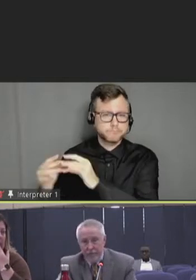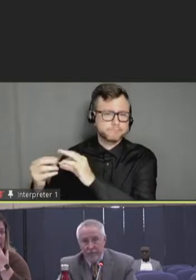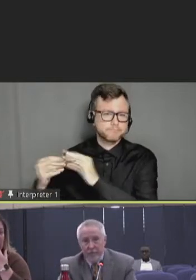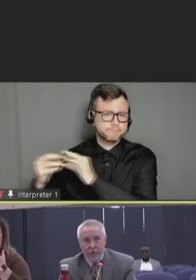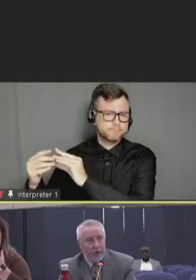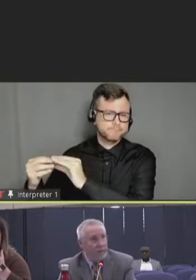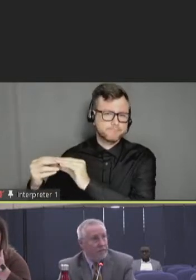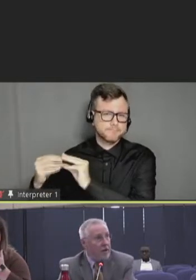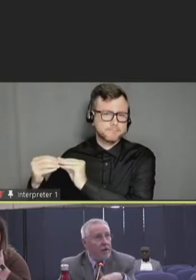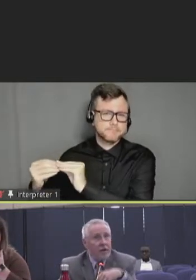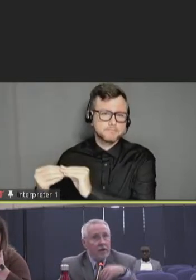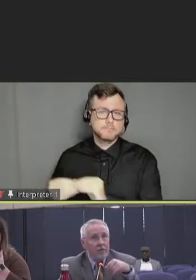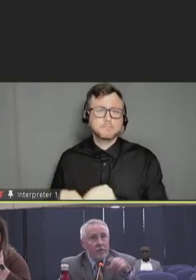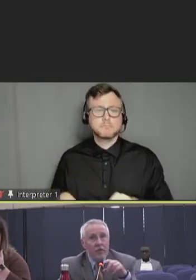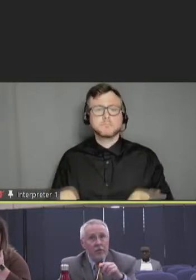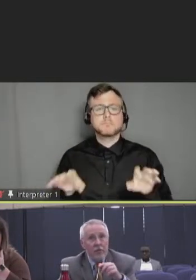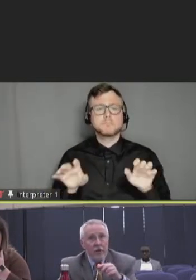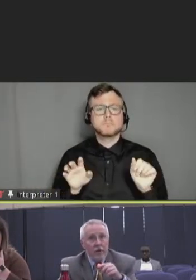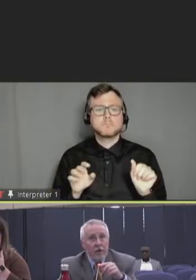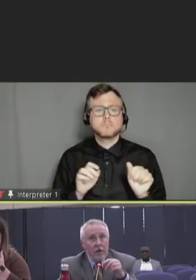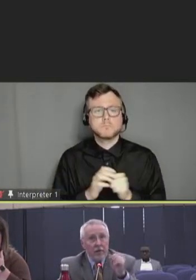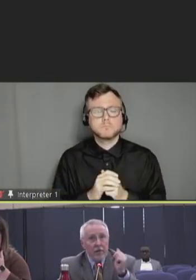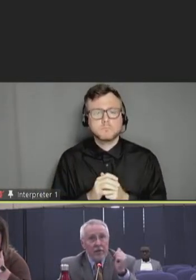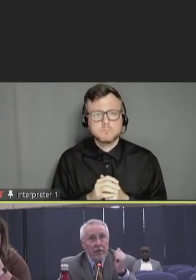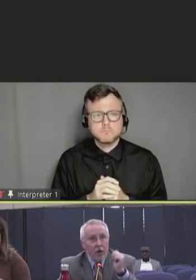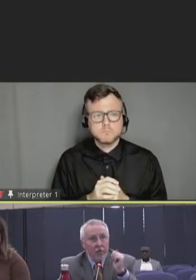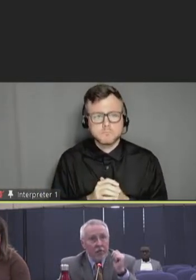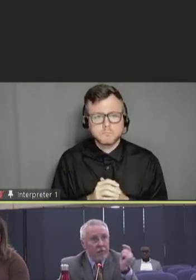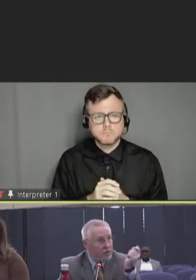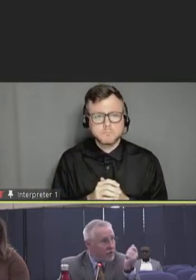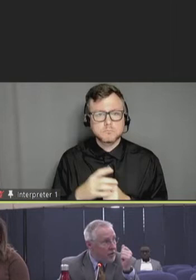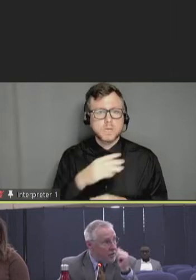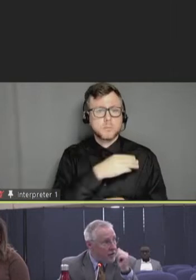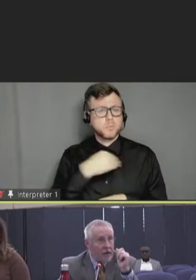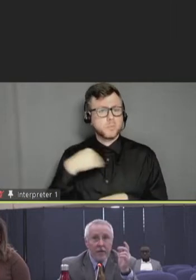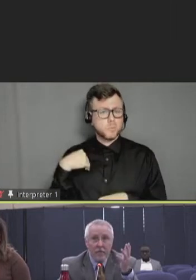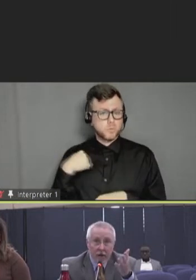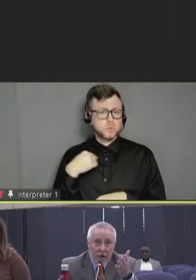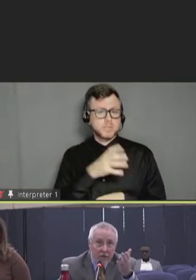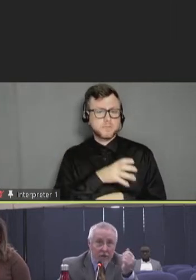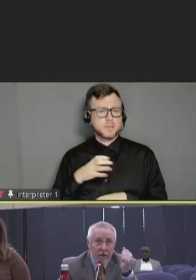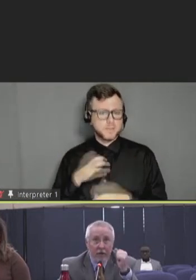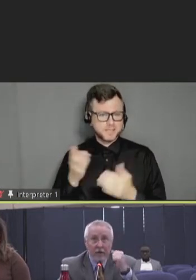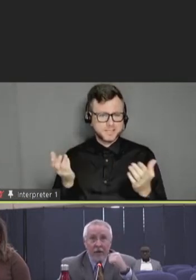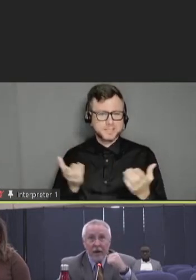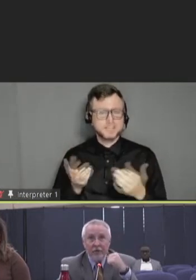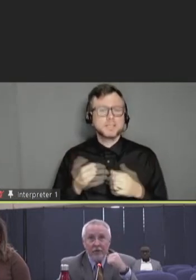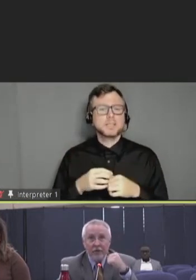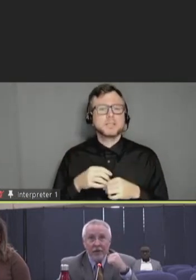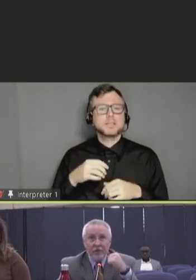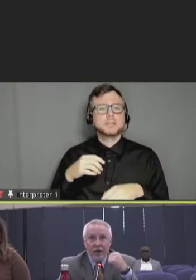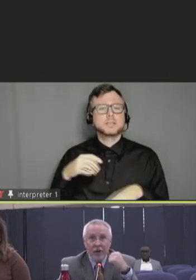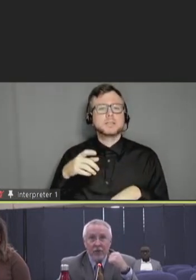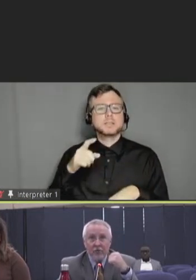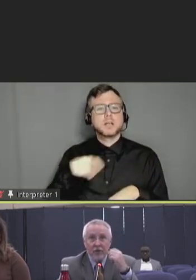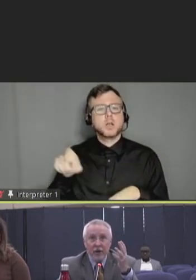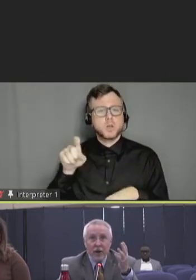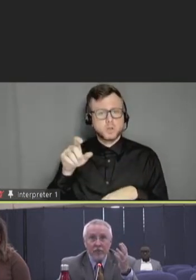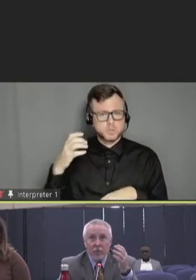Robert Hopkins: Are members of the committee, and obviously our chairs, comfortable with